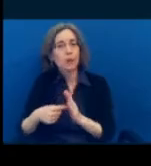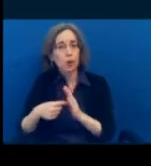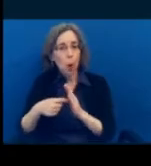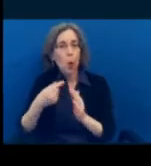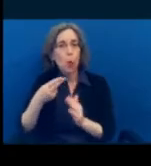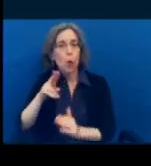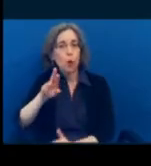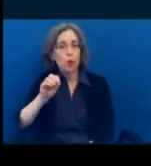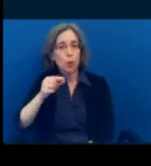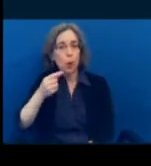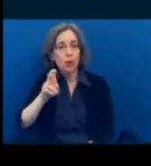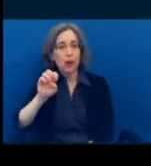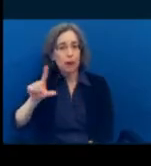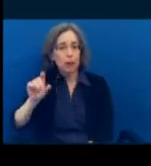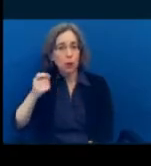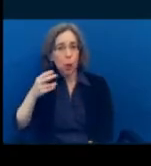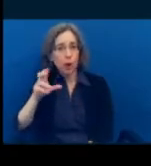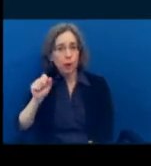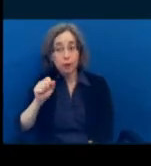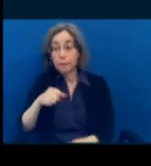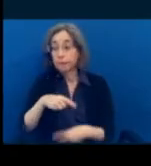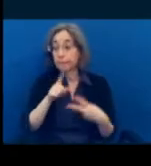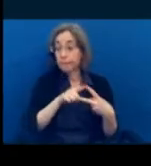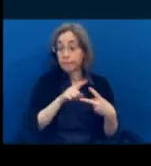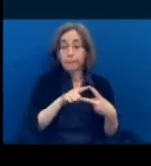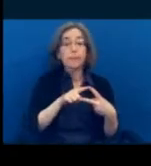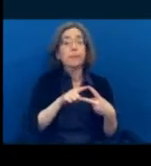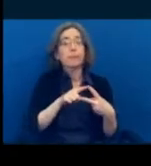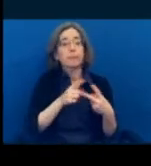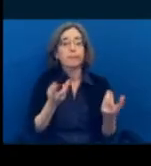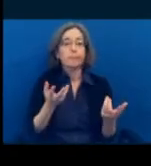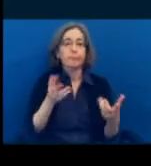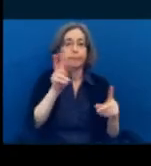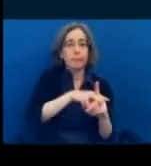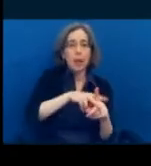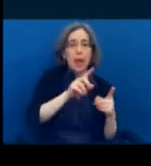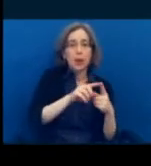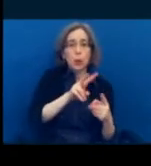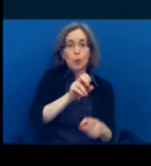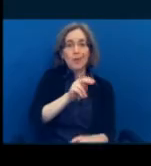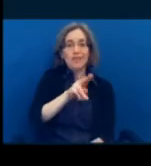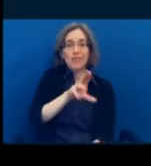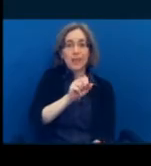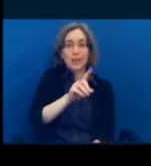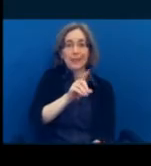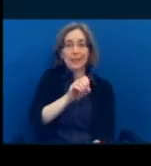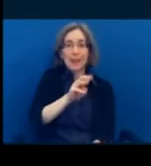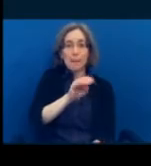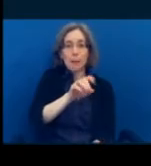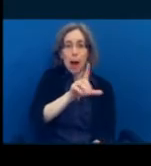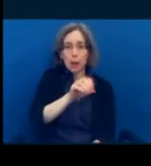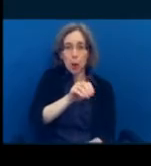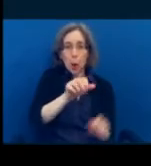SHE'S PRESENTED IN THE BODY OF A SCRUPT'LLURE OF VENOUS DEMILO, THE FABRICCA REVEALS ANOTHER